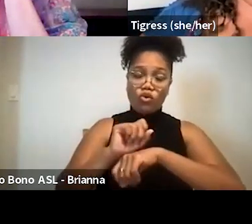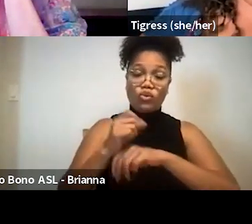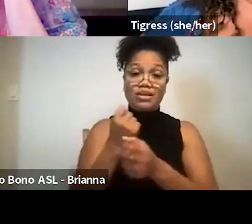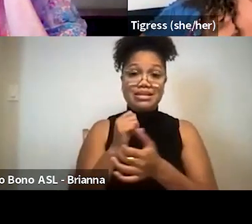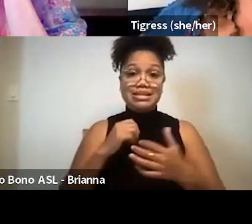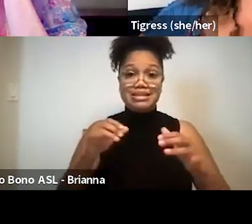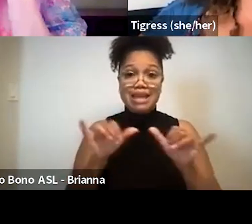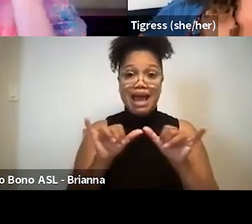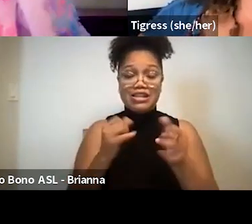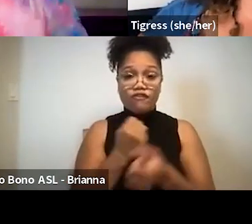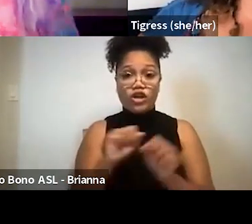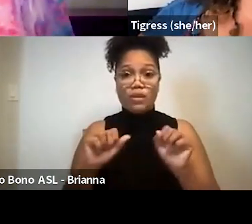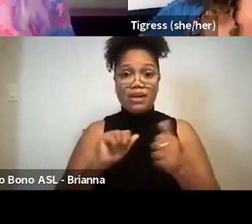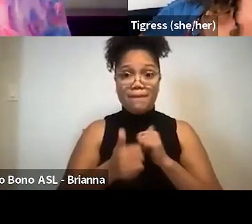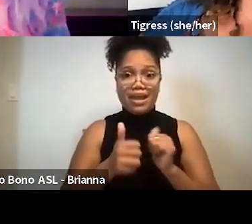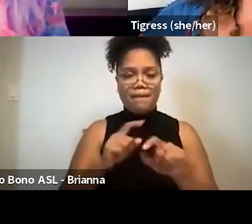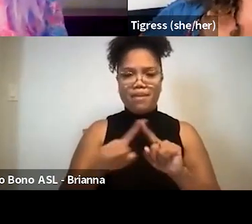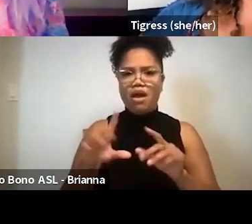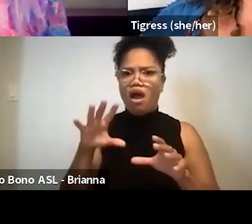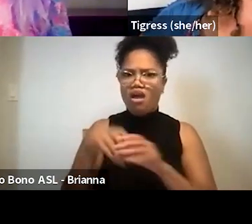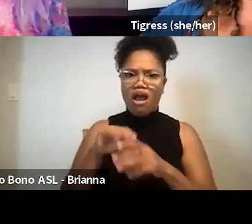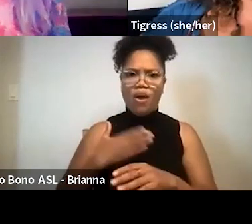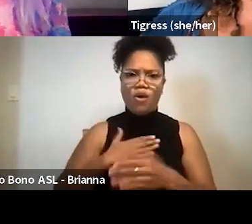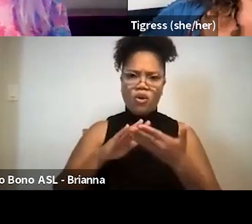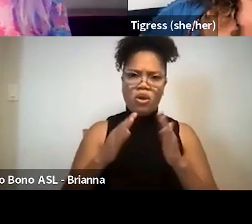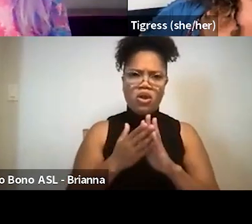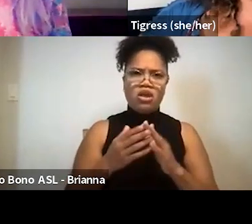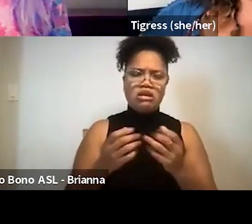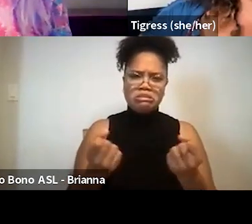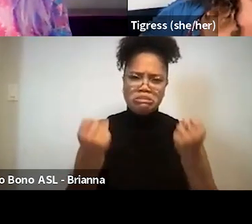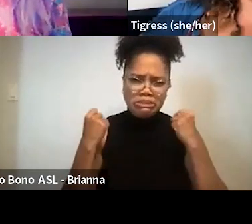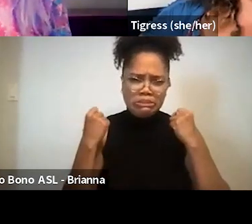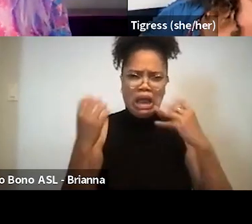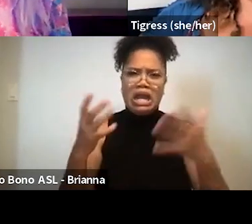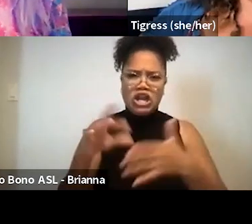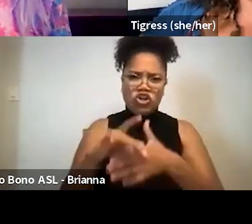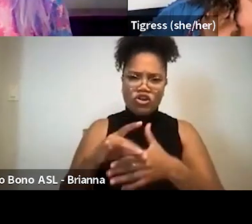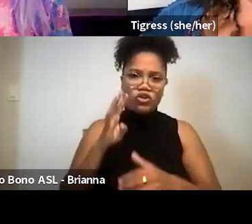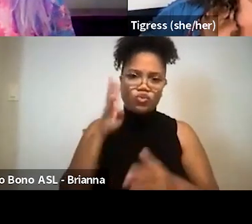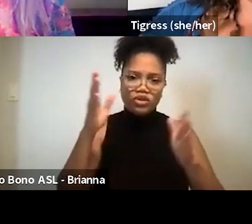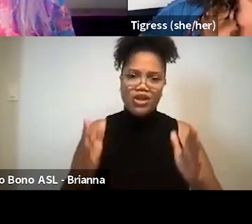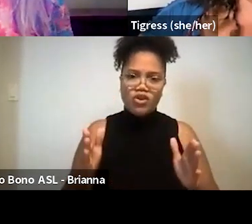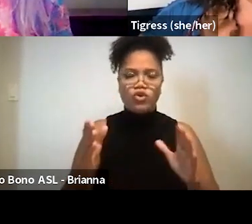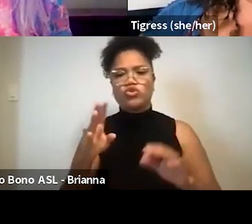It's within our community of 100 hundreds of content creators that are, you know, speaking on behalf of our brand every single day.